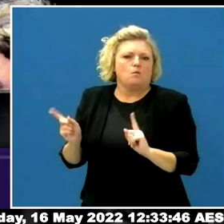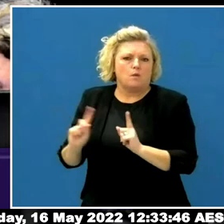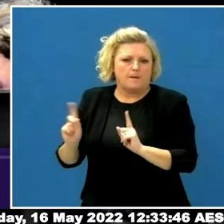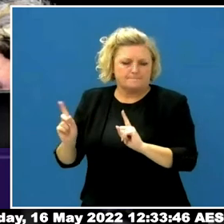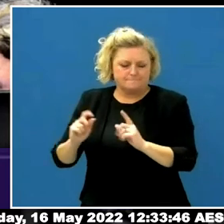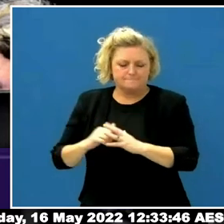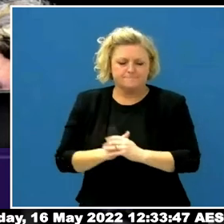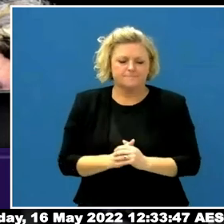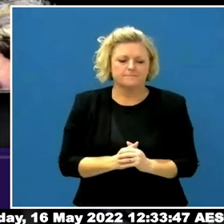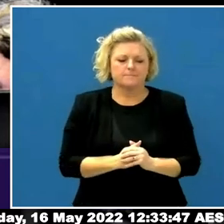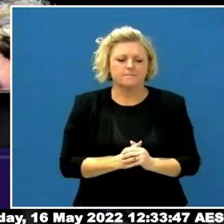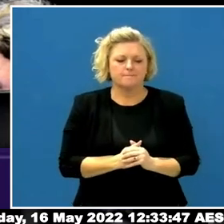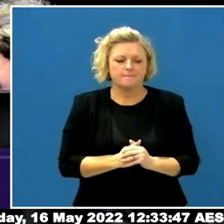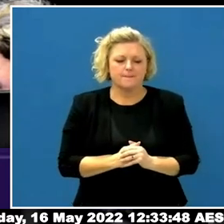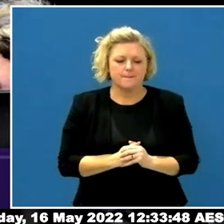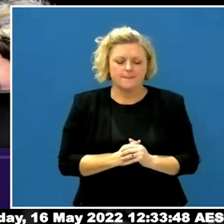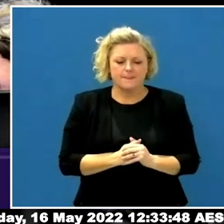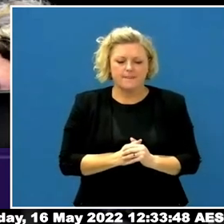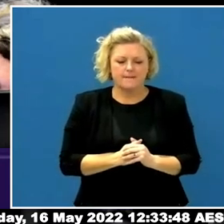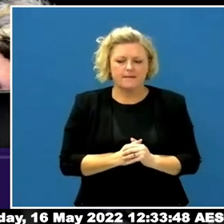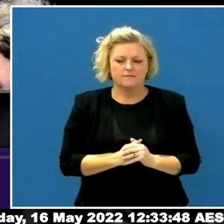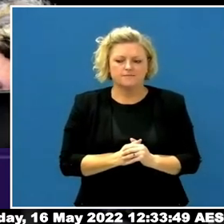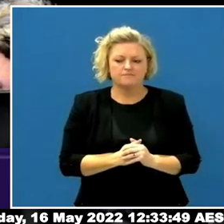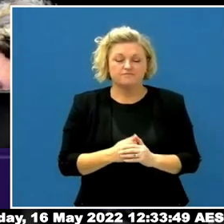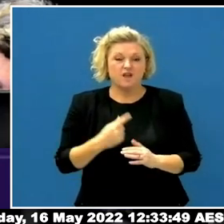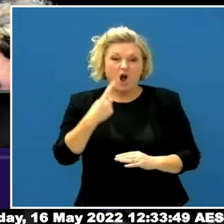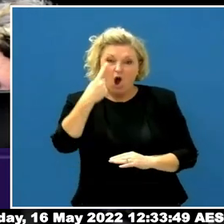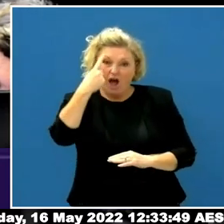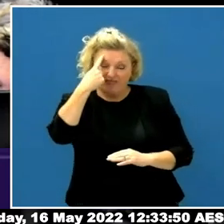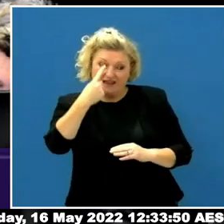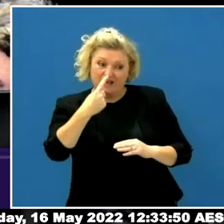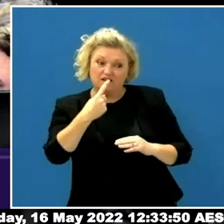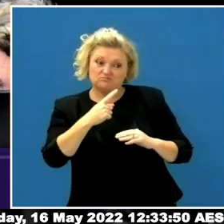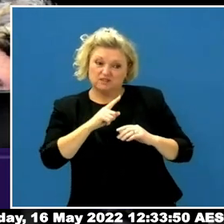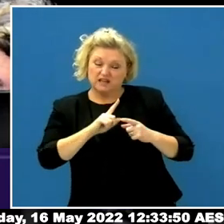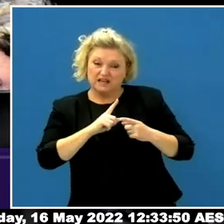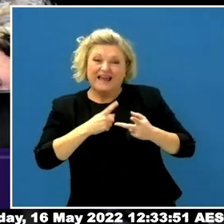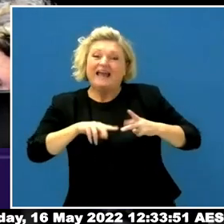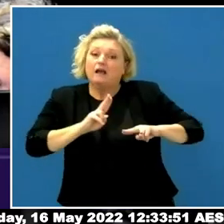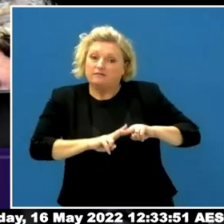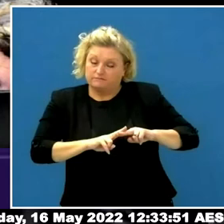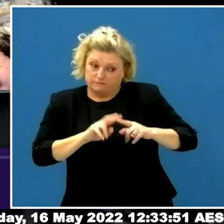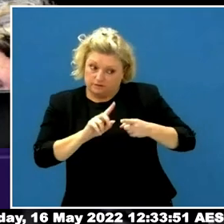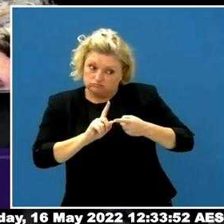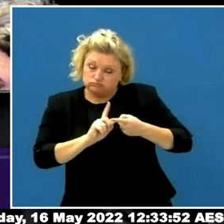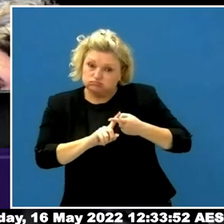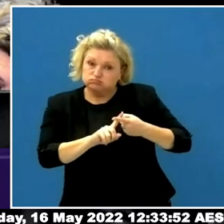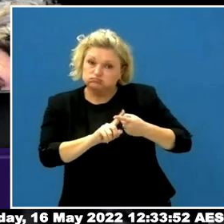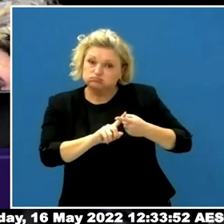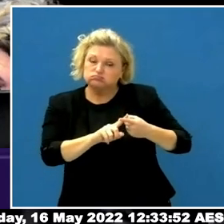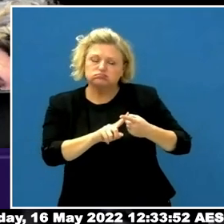I say, if they do, if, you know, to remain, there needs to be some changes, lots of changes. MR FOGARTY: Like what sort of things?